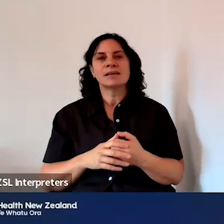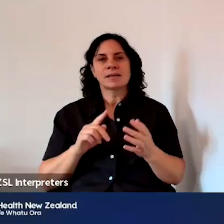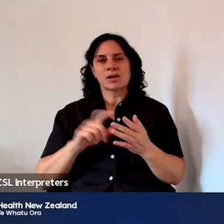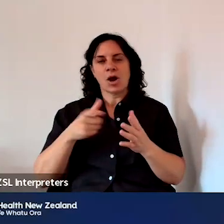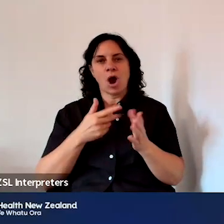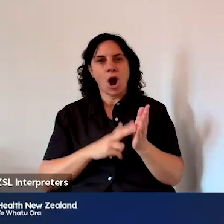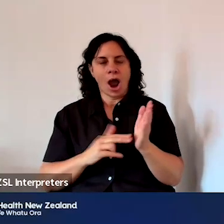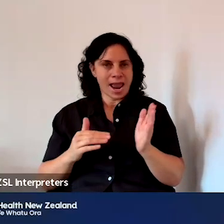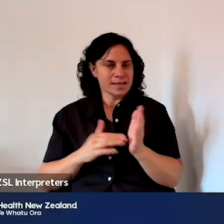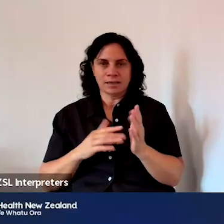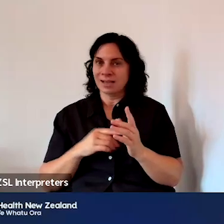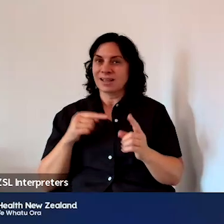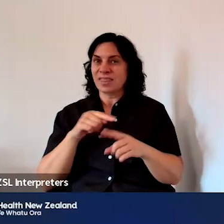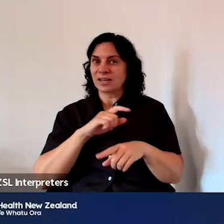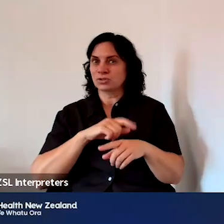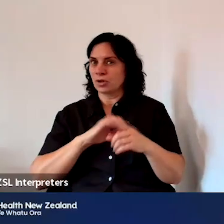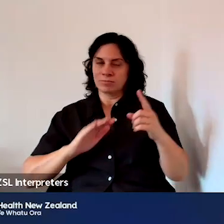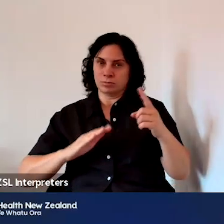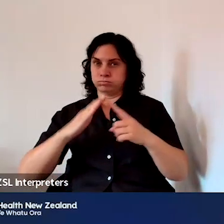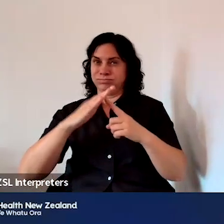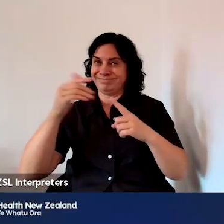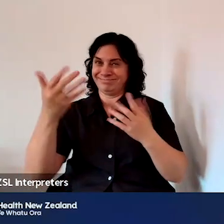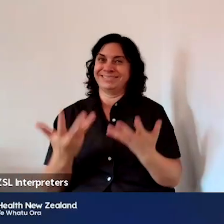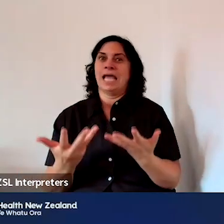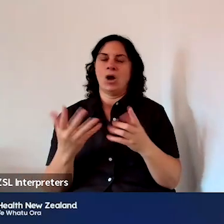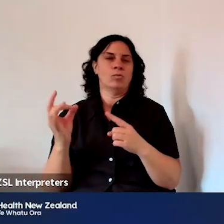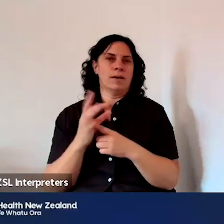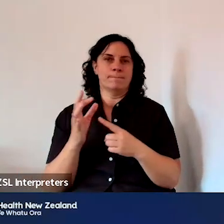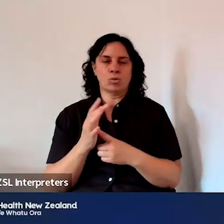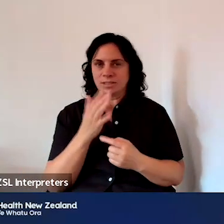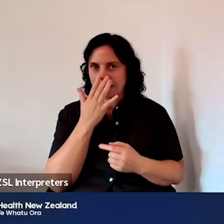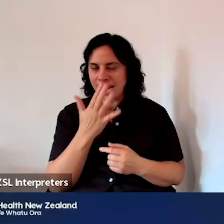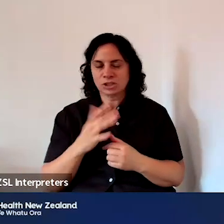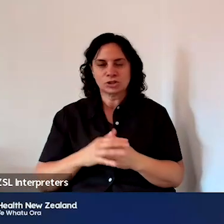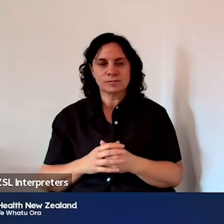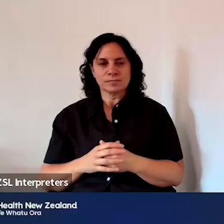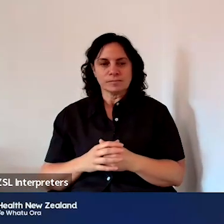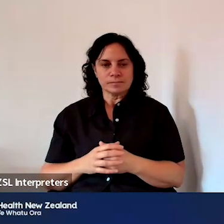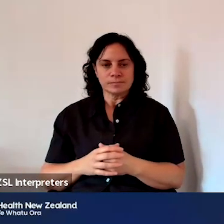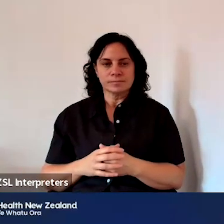So this is a very important age. And just, to, tautoko